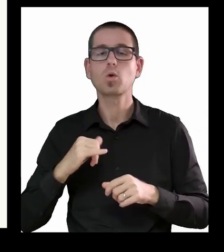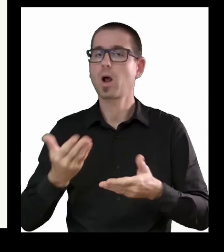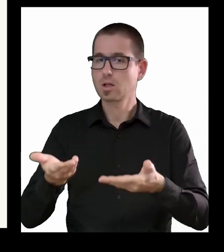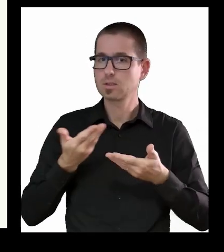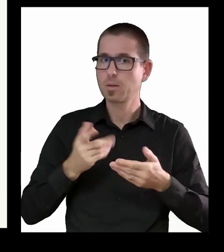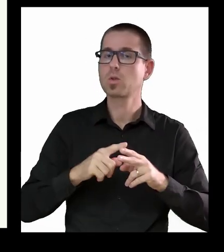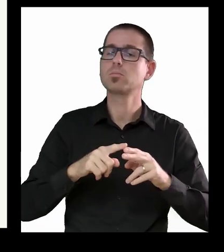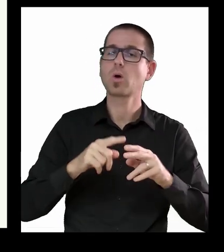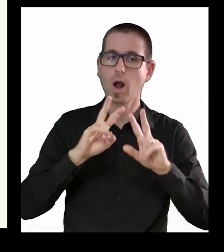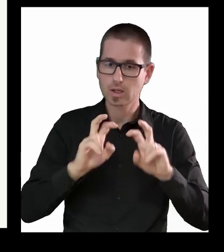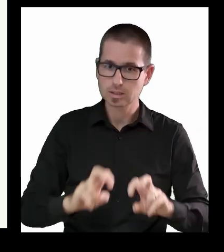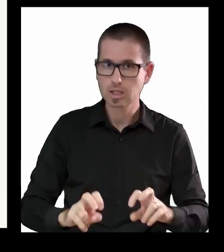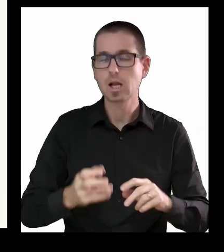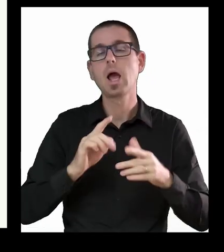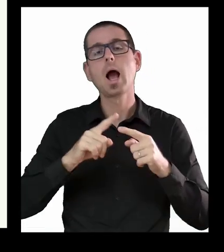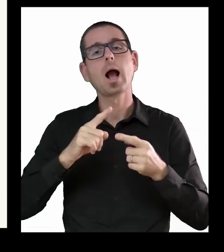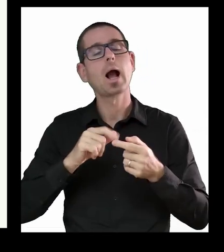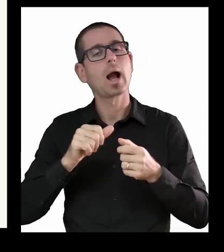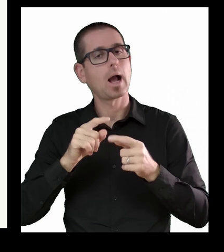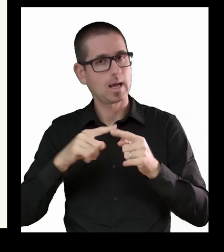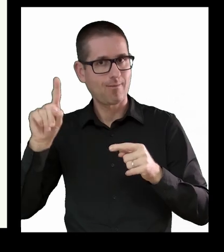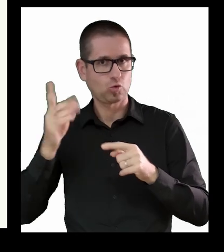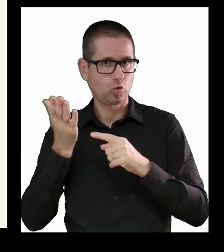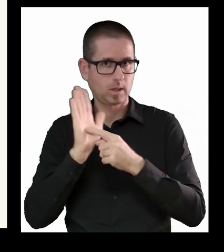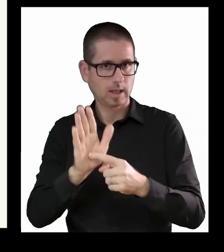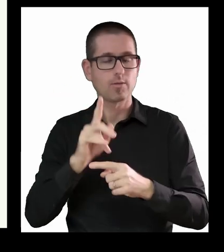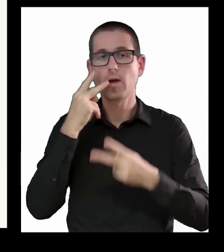presentation. And then visualise this feedback